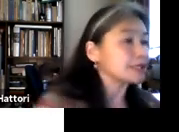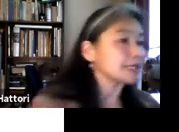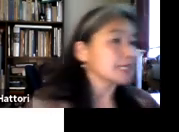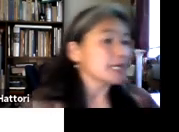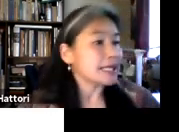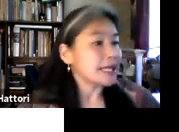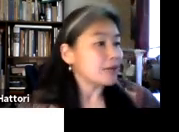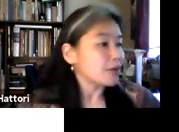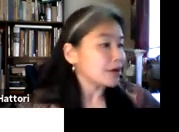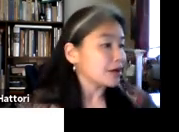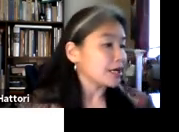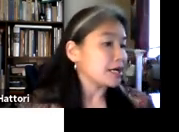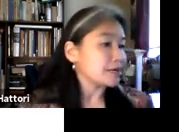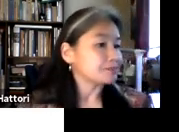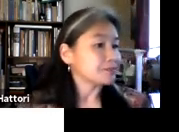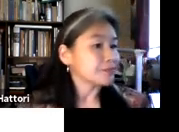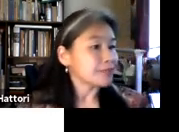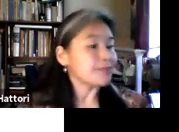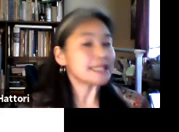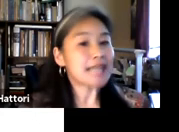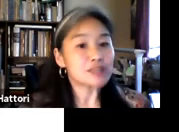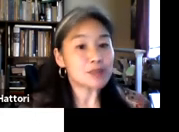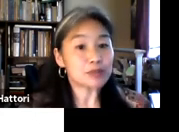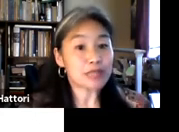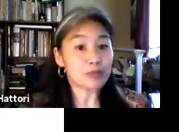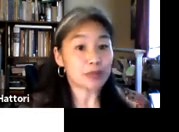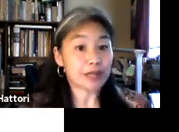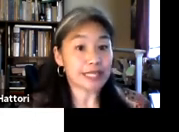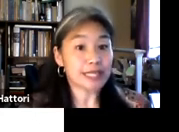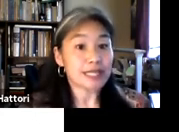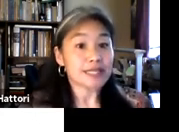happy to answer whatever I can. I also wanted to say a word